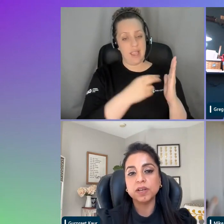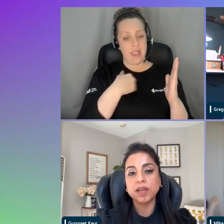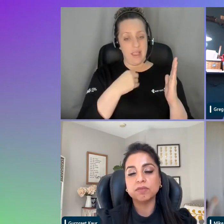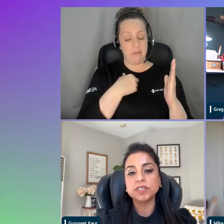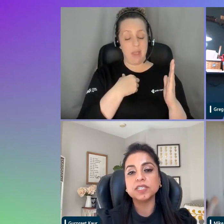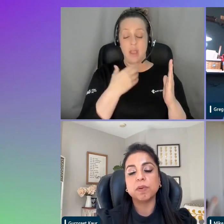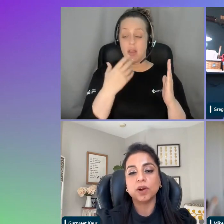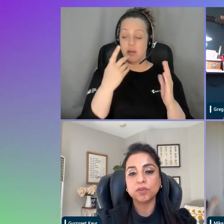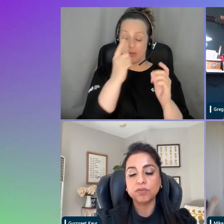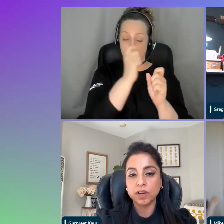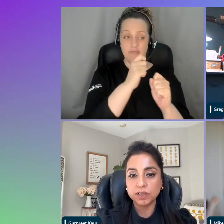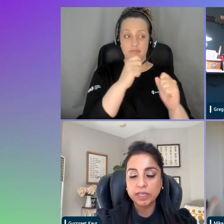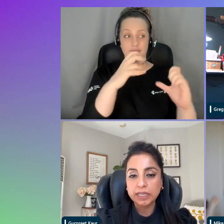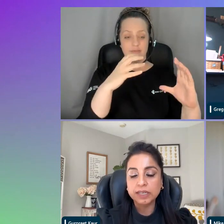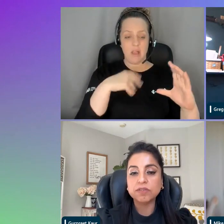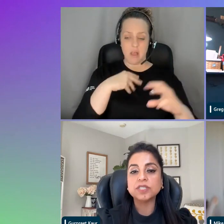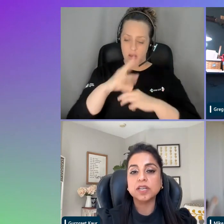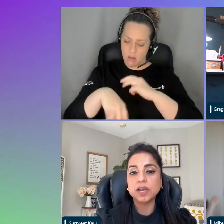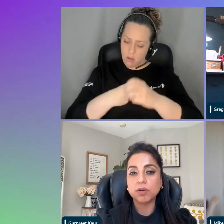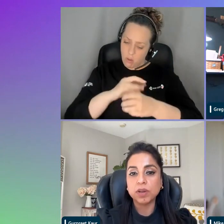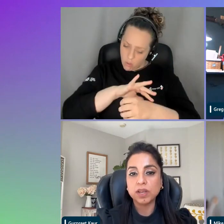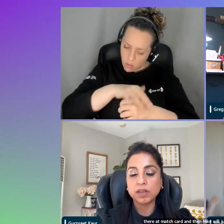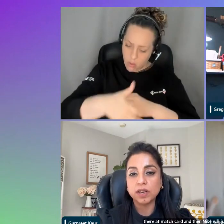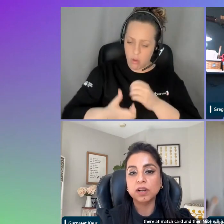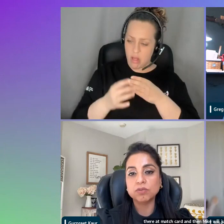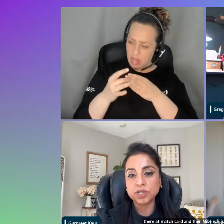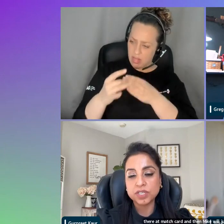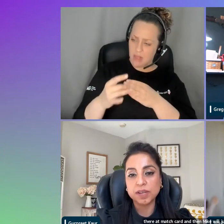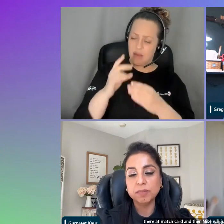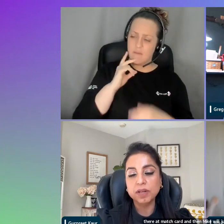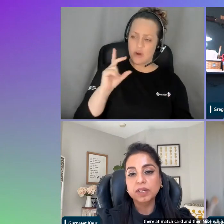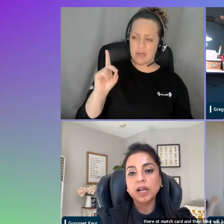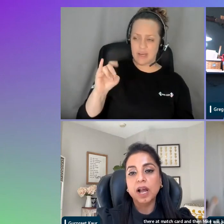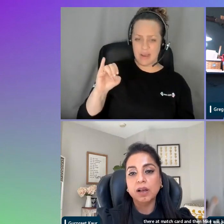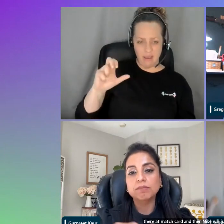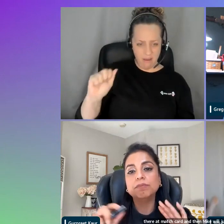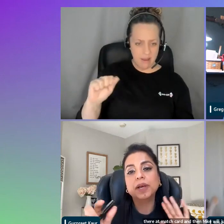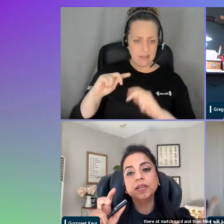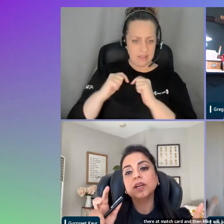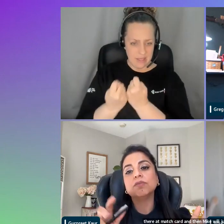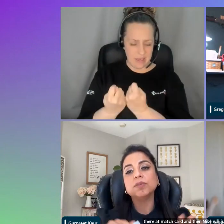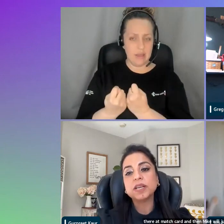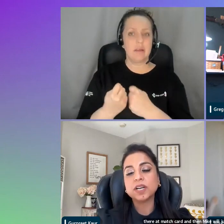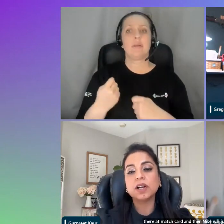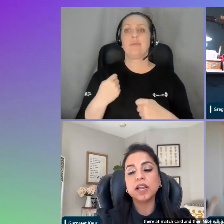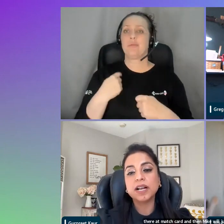lead our global accessibility efforts as part of our diversity , equity and inclusion team. Um, been with Mastercard, like I